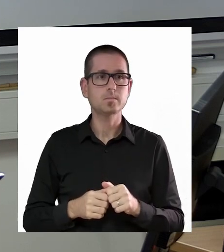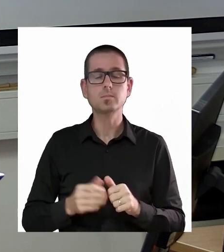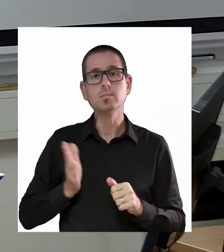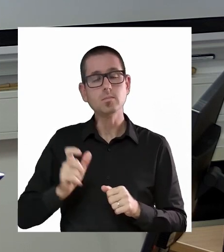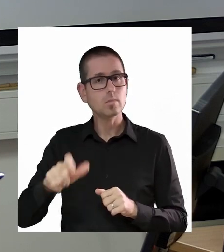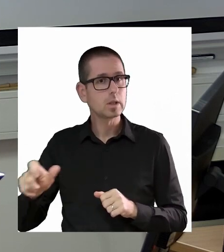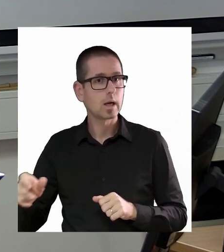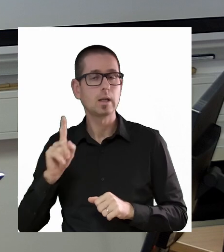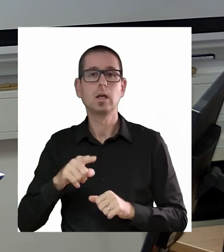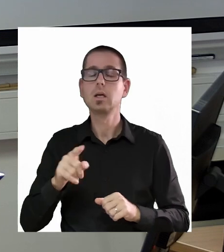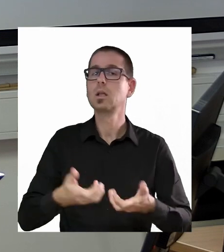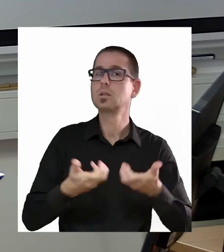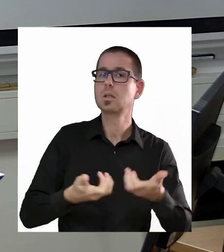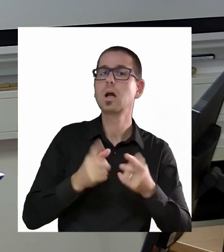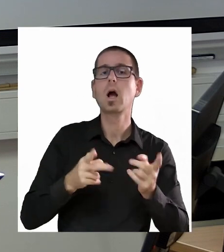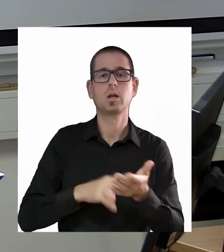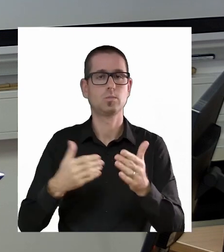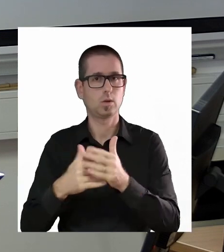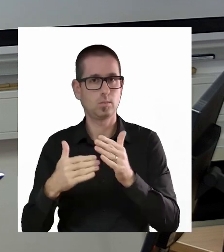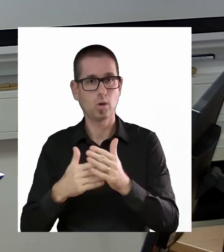and the market really needs. Among other things,